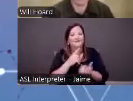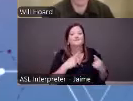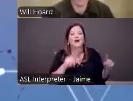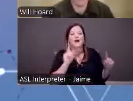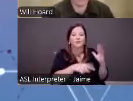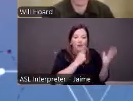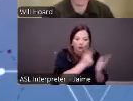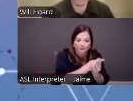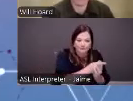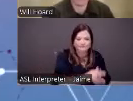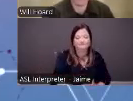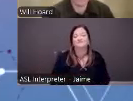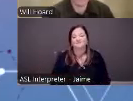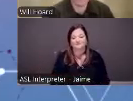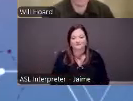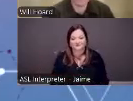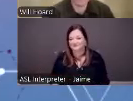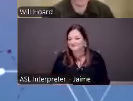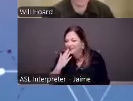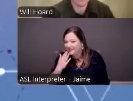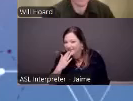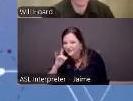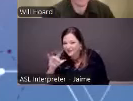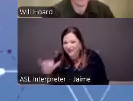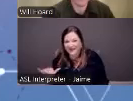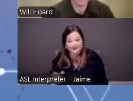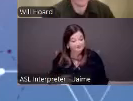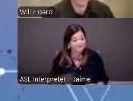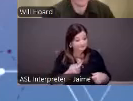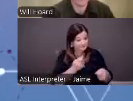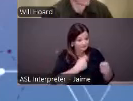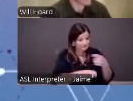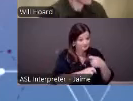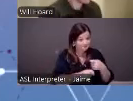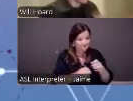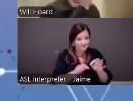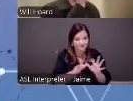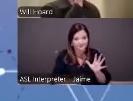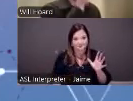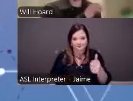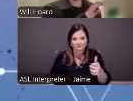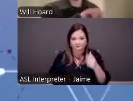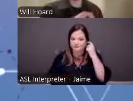That's great. Thanks for sharing about that. I wanted to add something.